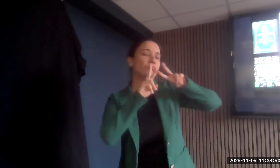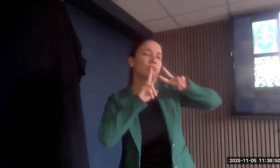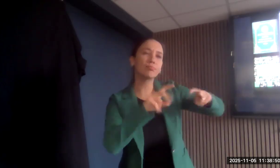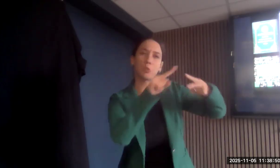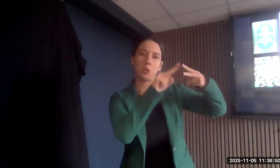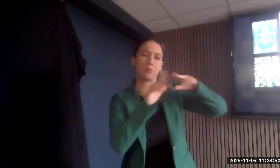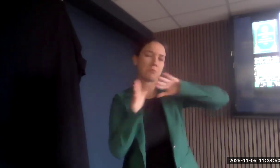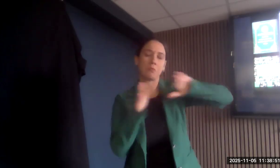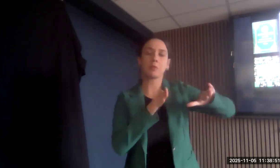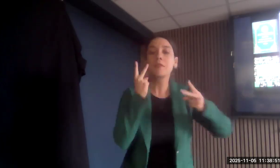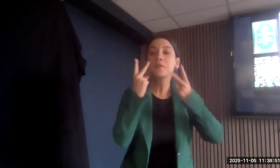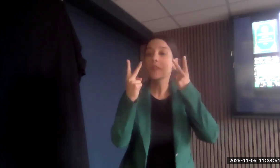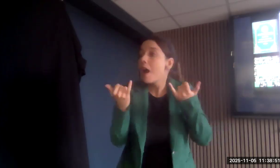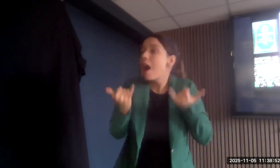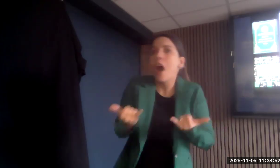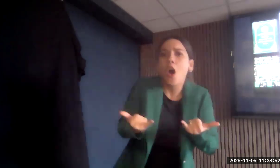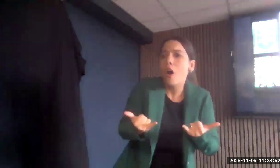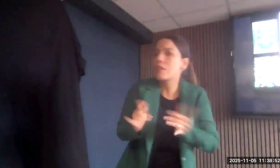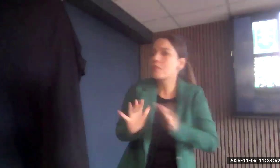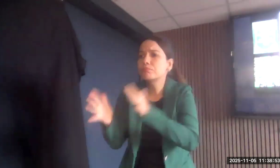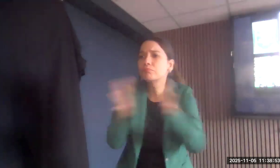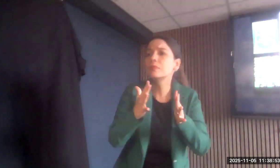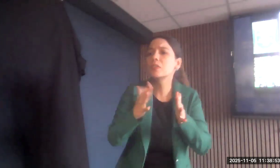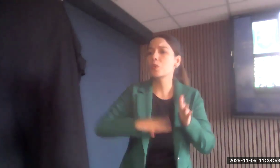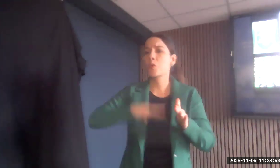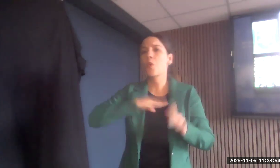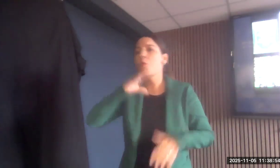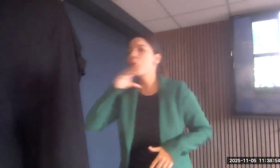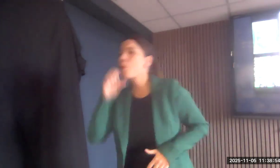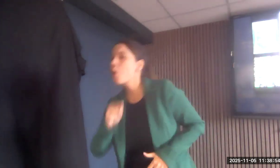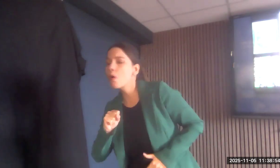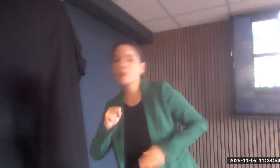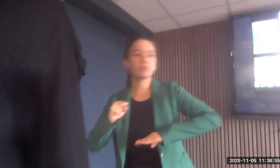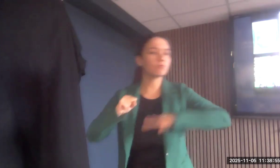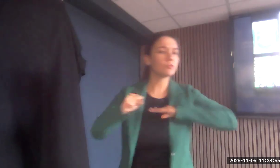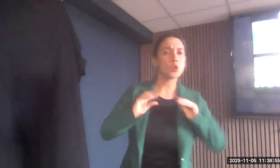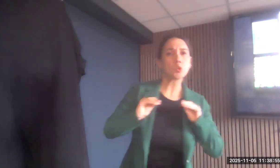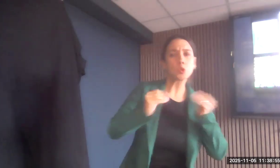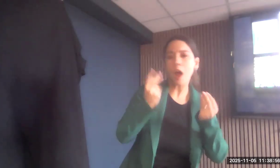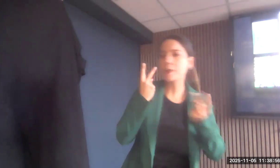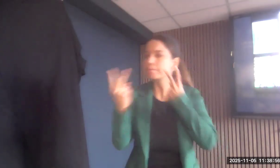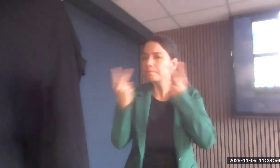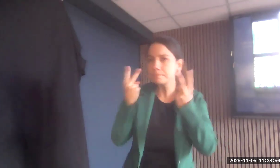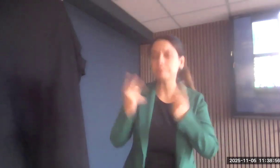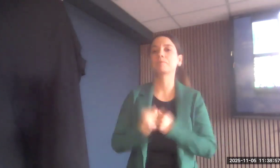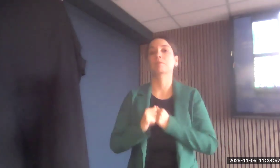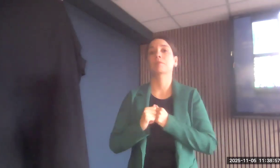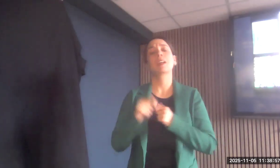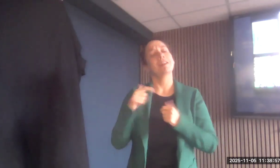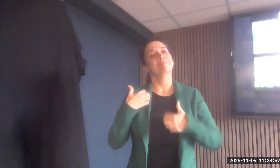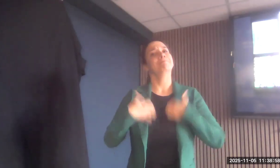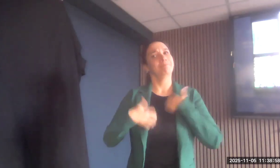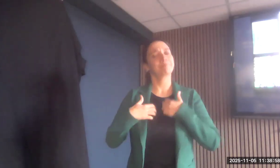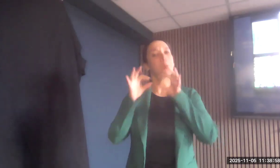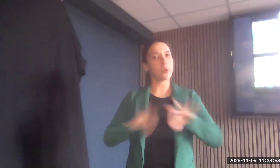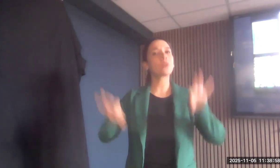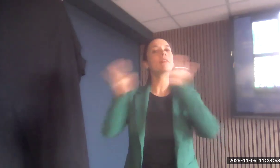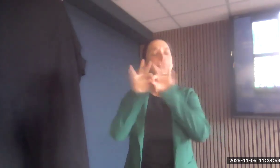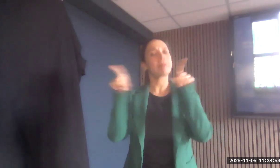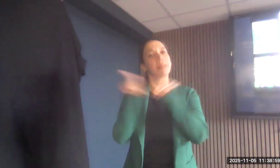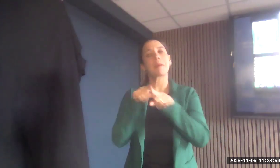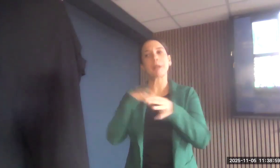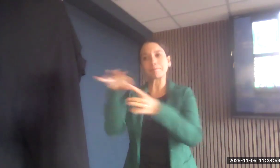The third researcher used a different method. They looked at what signs were being used in the community, particularly by older and younger deaf individuals.